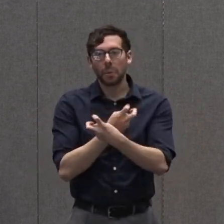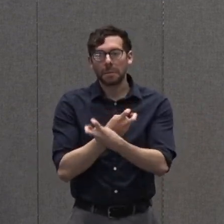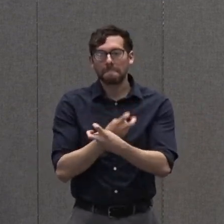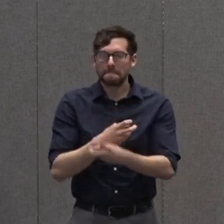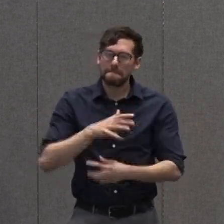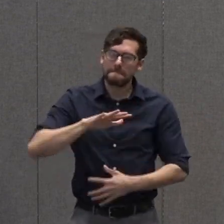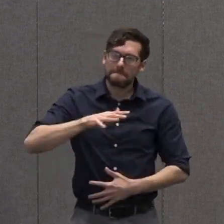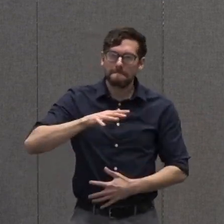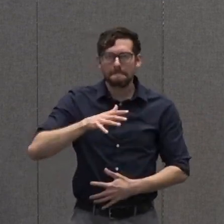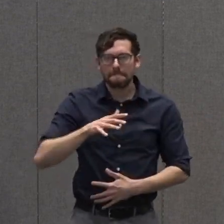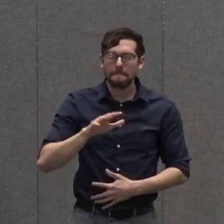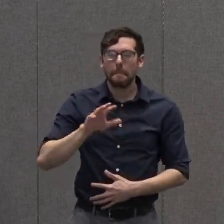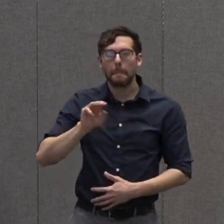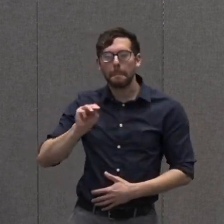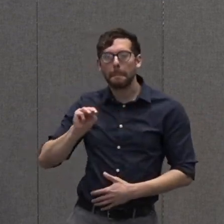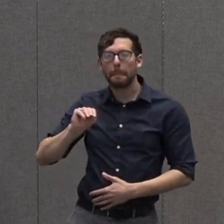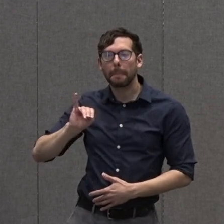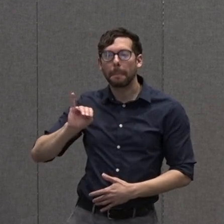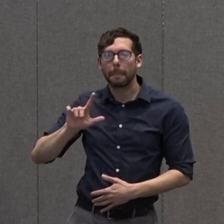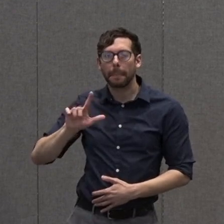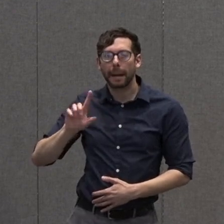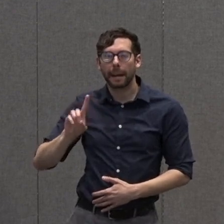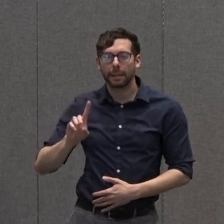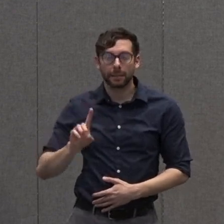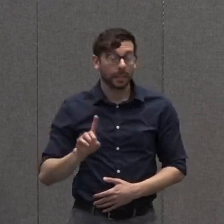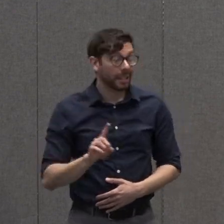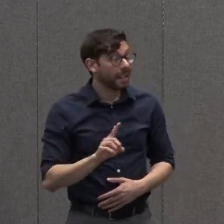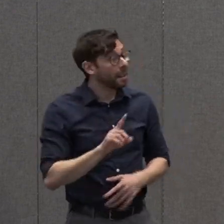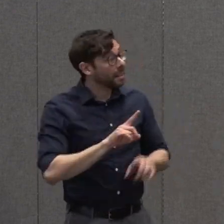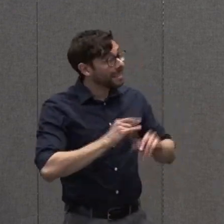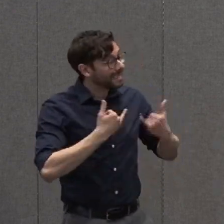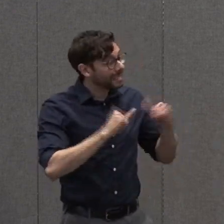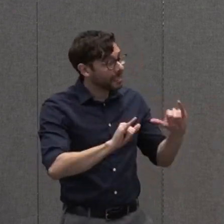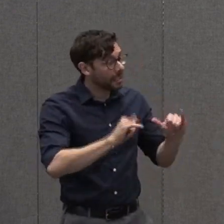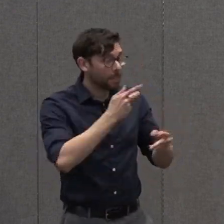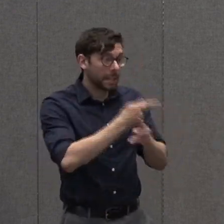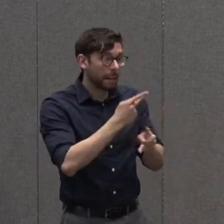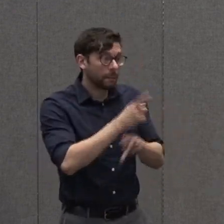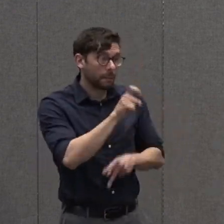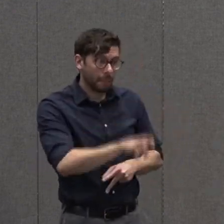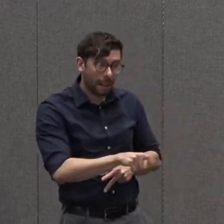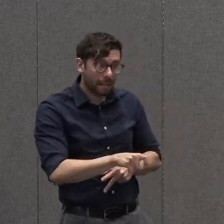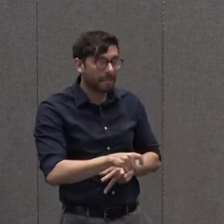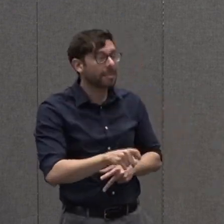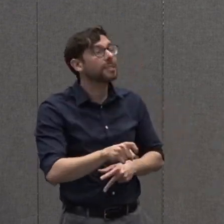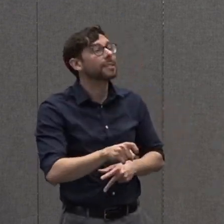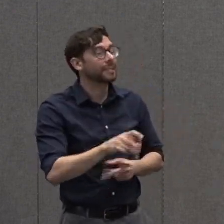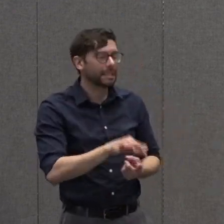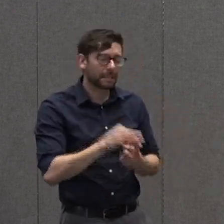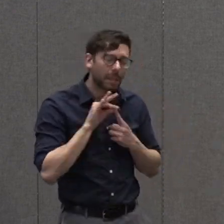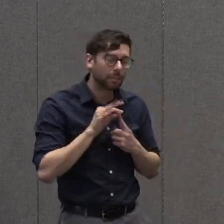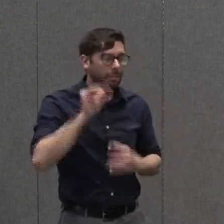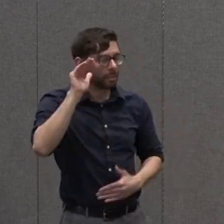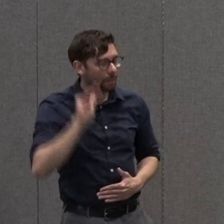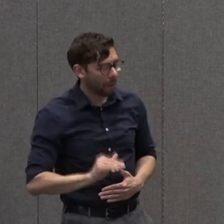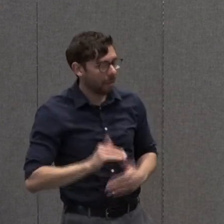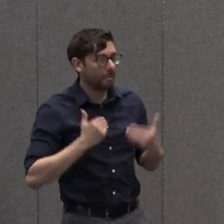Oh sure. - Especially if you're young, and small, you wanna be really careful not to put yourself in danger of getting bit.